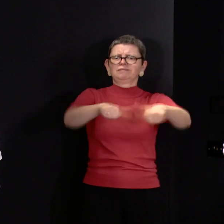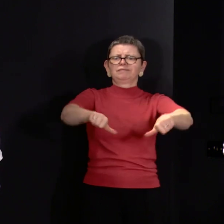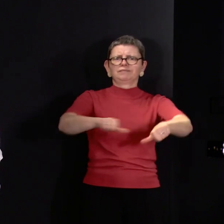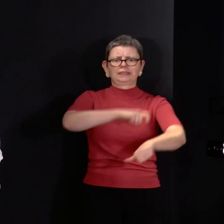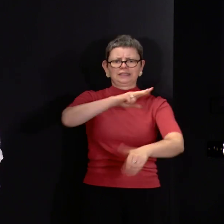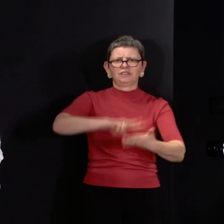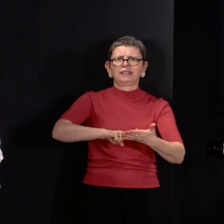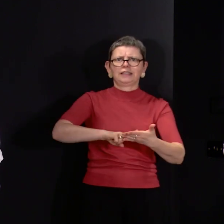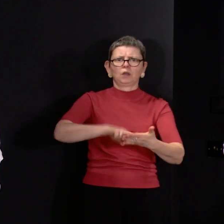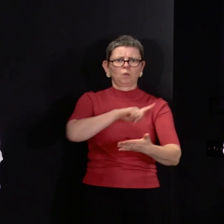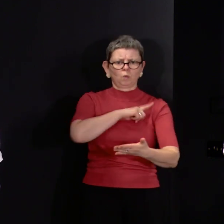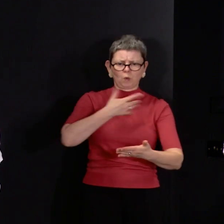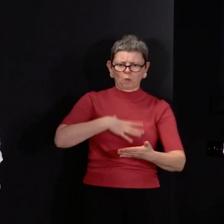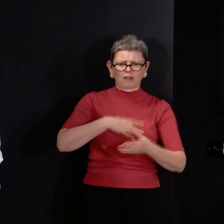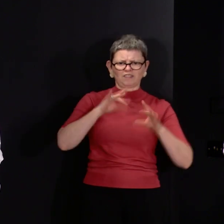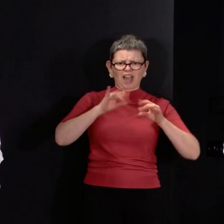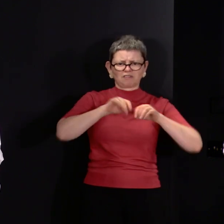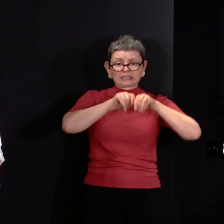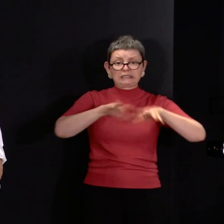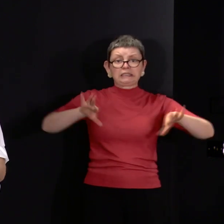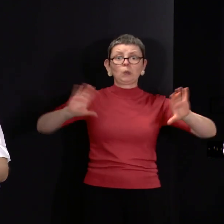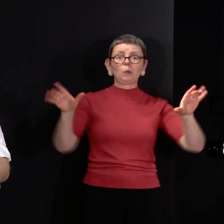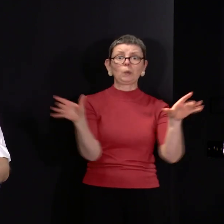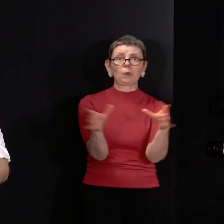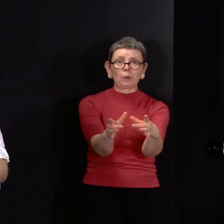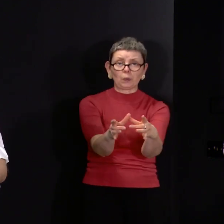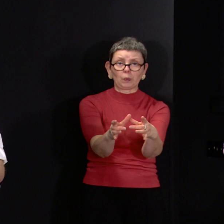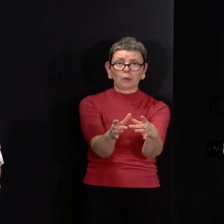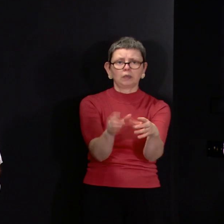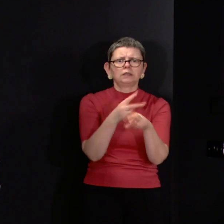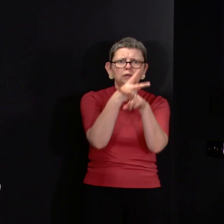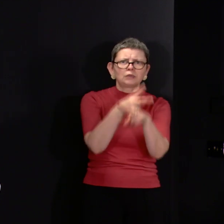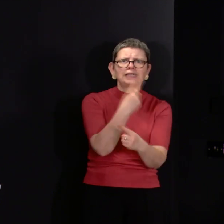reduce the spread of the virus, protect each other, and save lives. I thank you